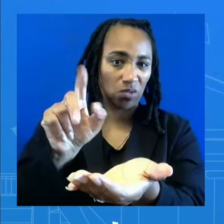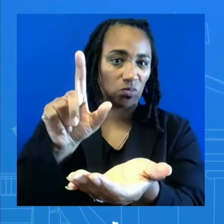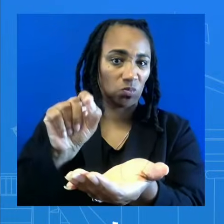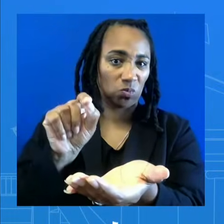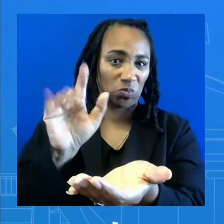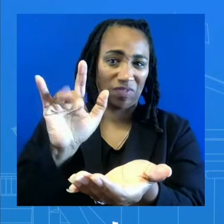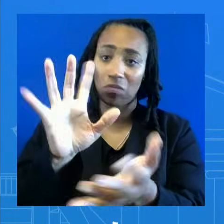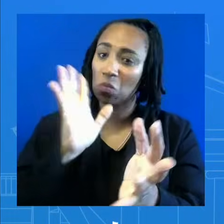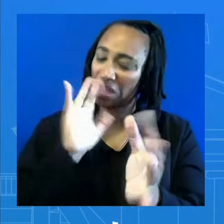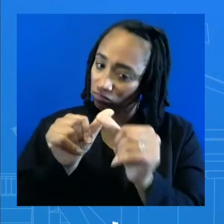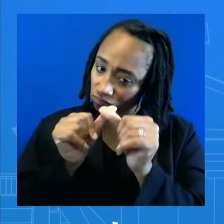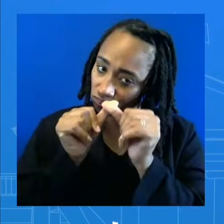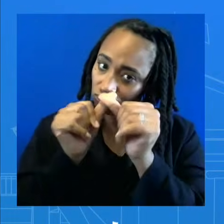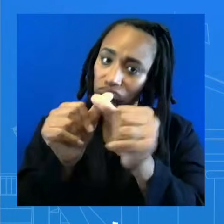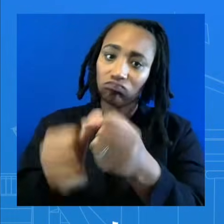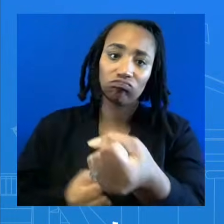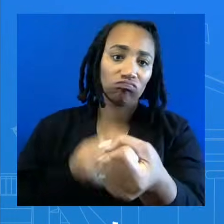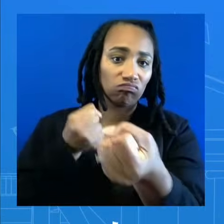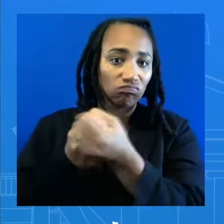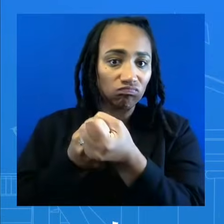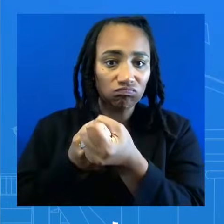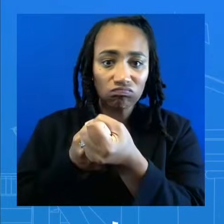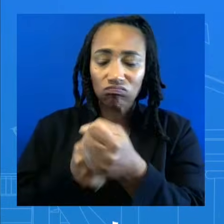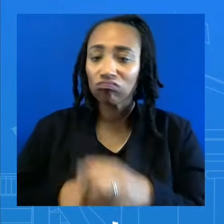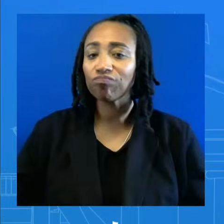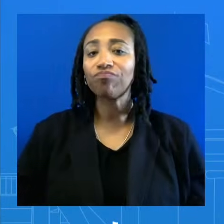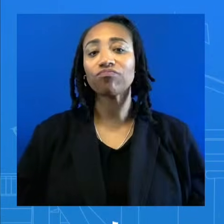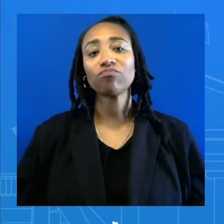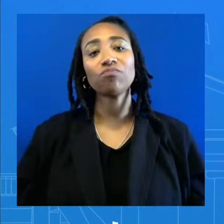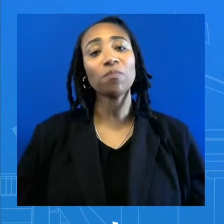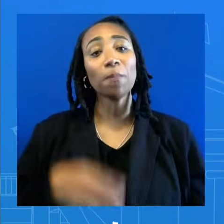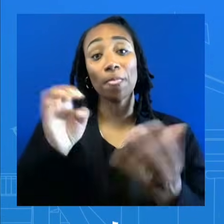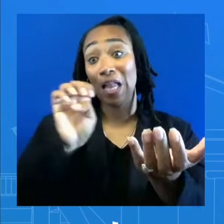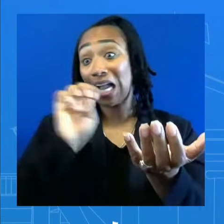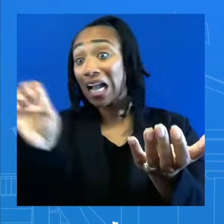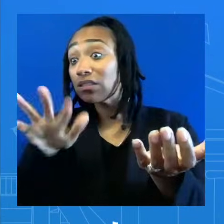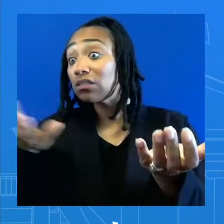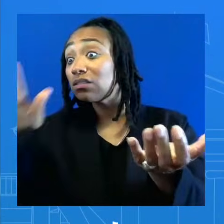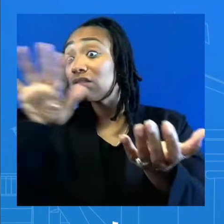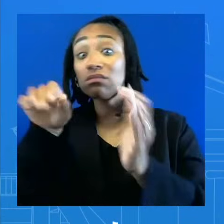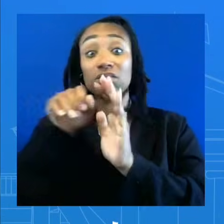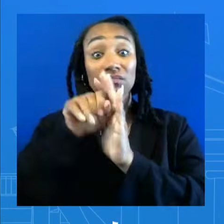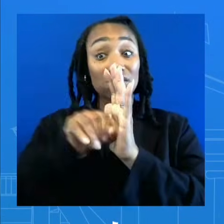how we're helping Israel defend itself against active threats and how we're all working towards that Syrian-led process we talked about.